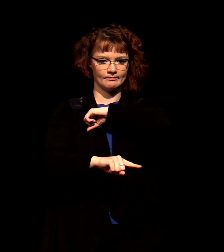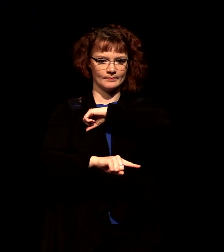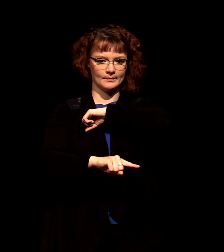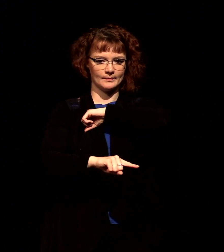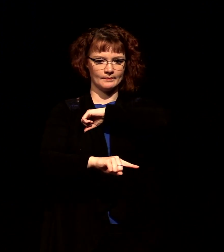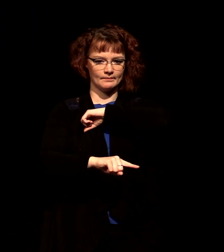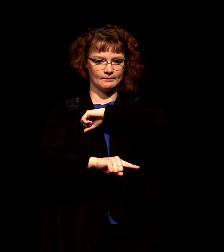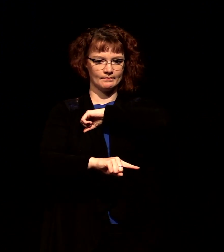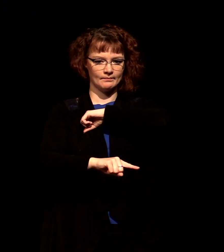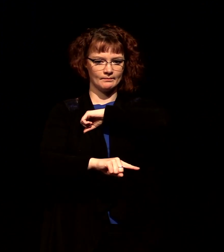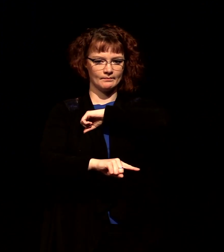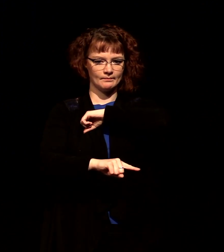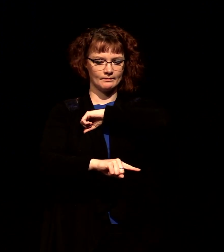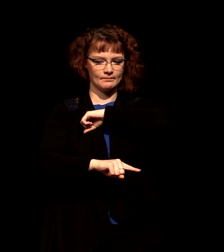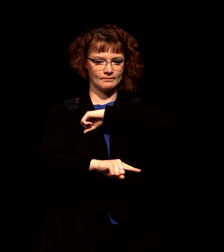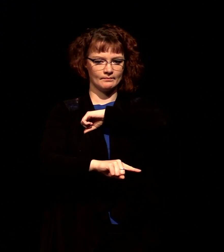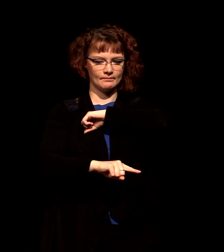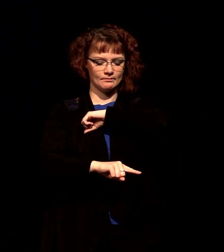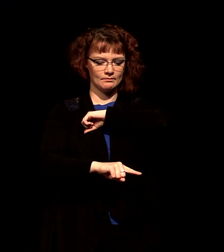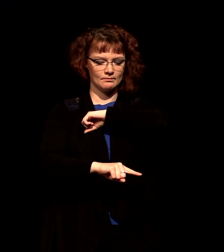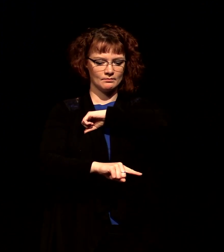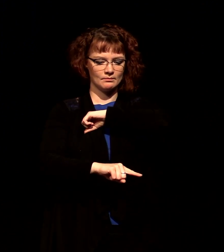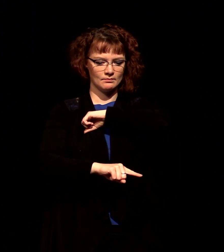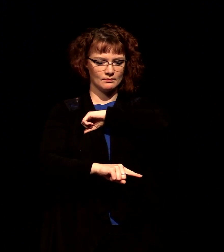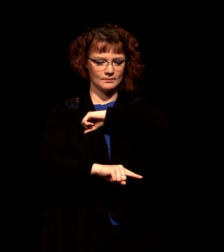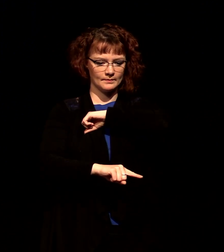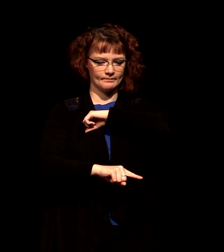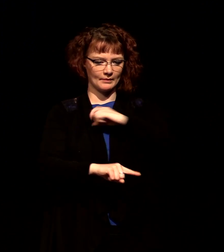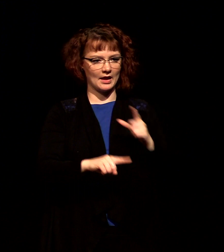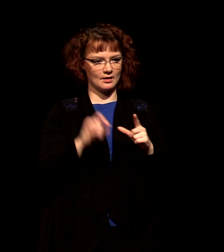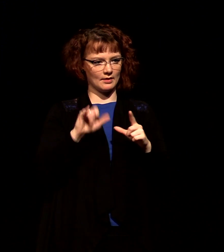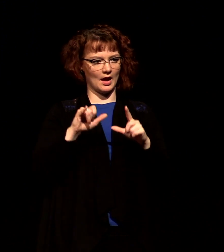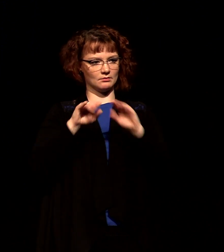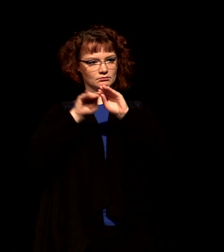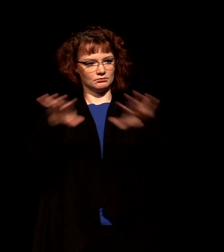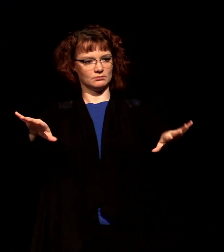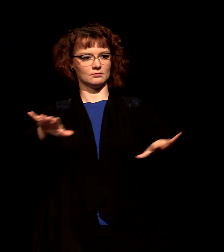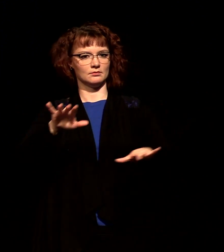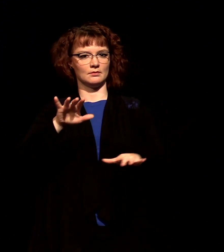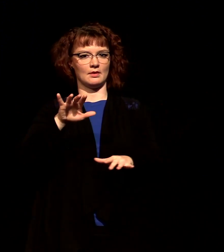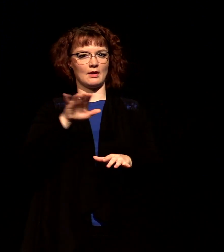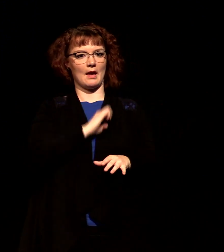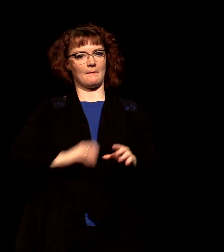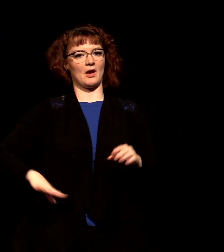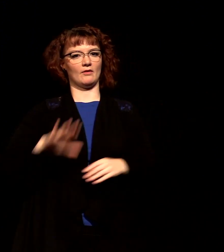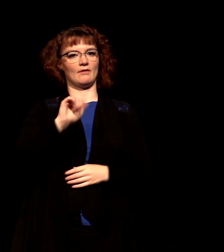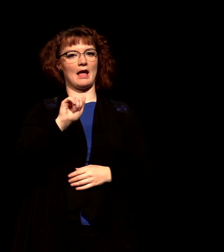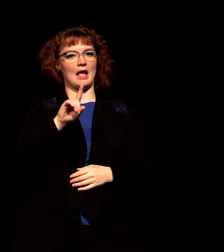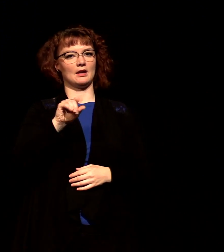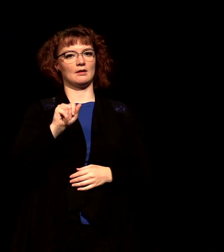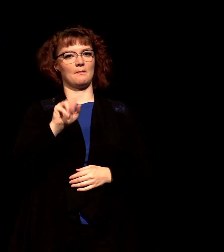spread out all over the empire of Babylon. Daniel was one of